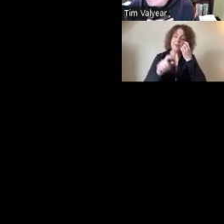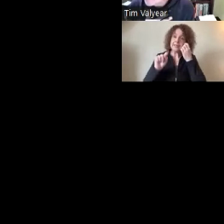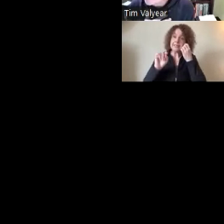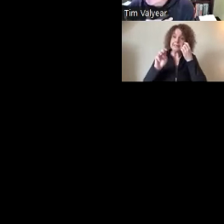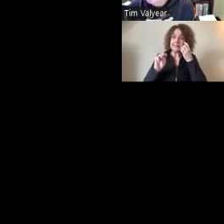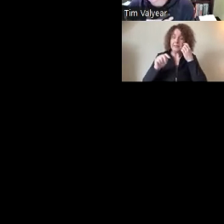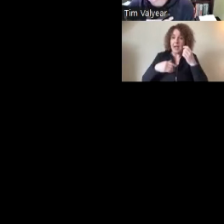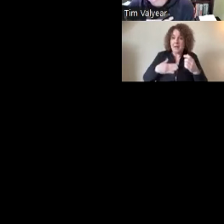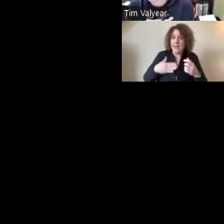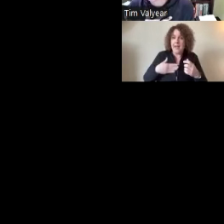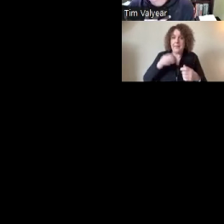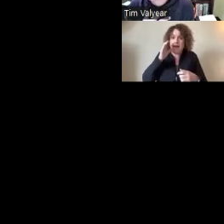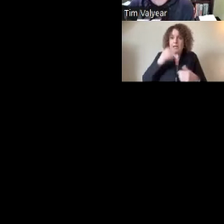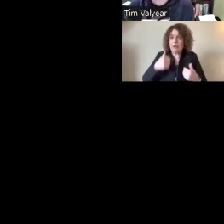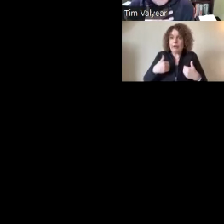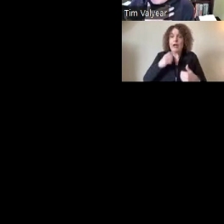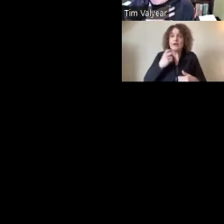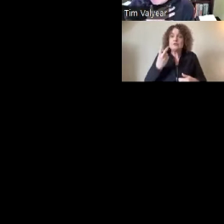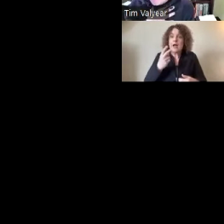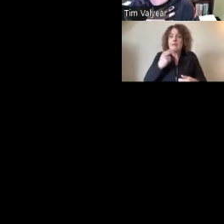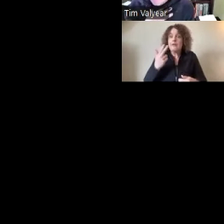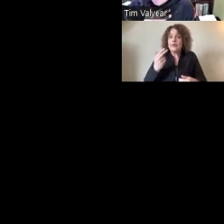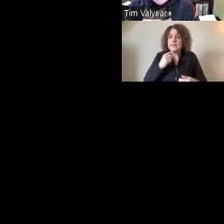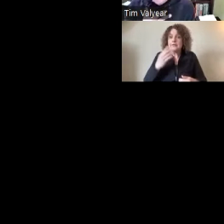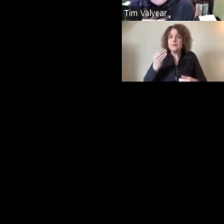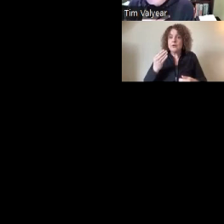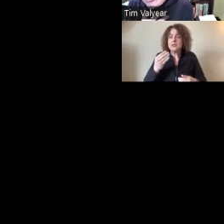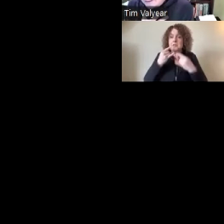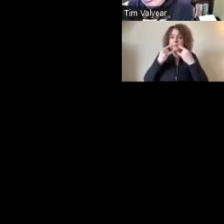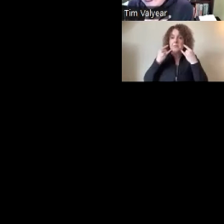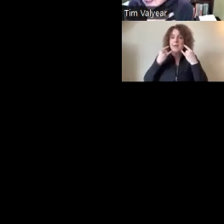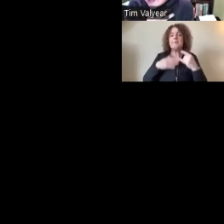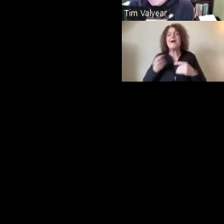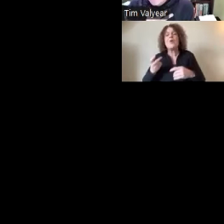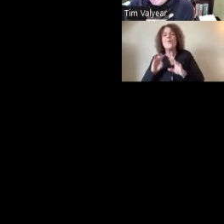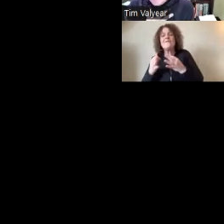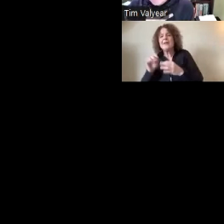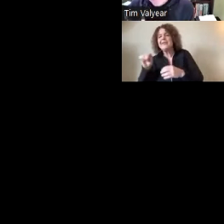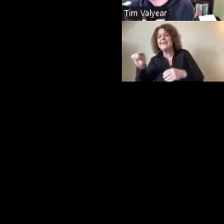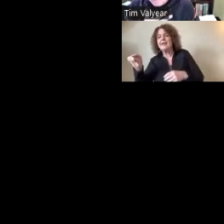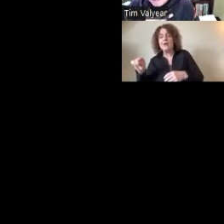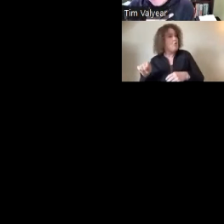lot of consumers too » SPEAKER: I'm hearing young people, and it makes me very happy, I'm hearing 12-year-